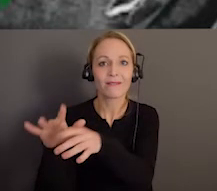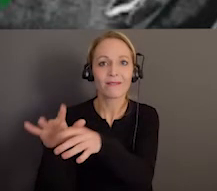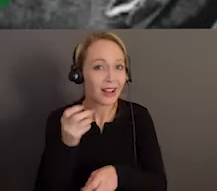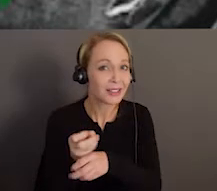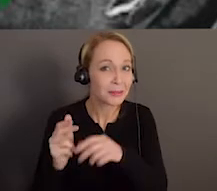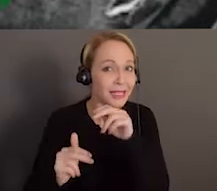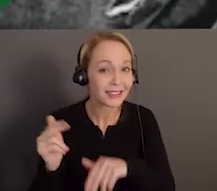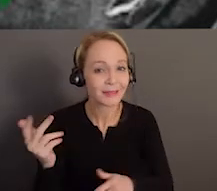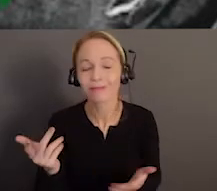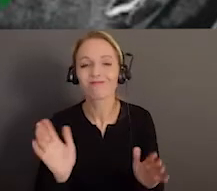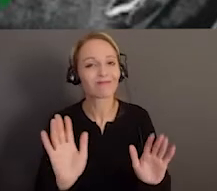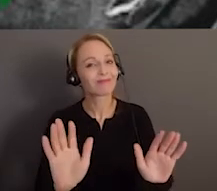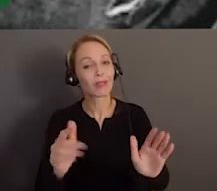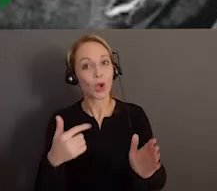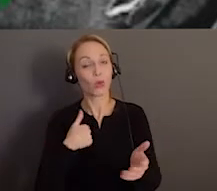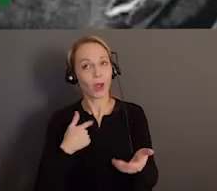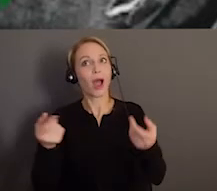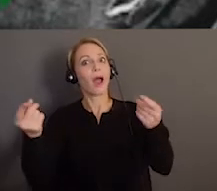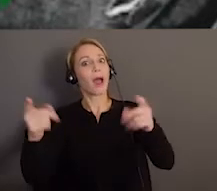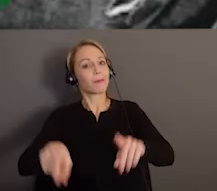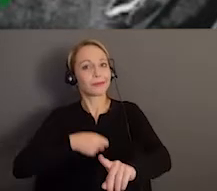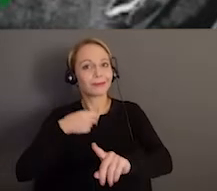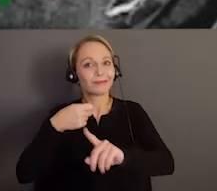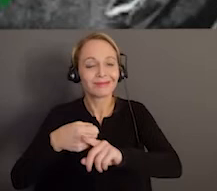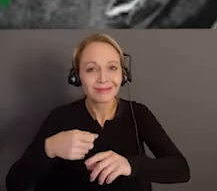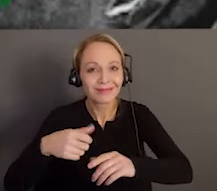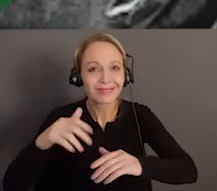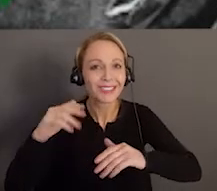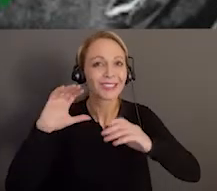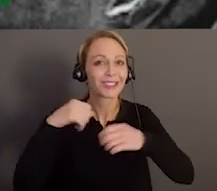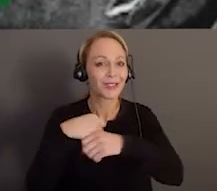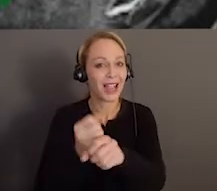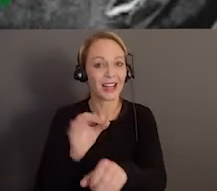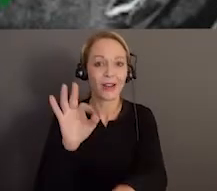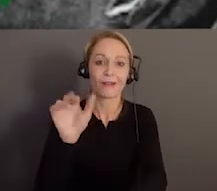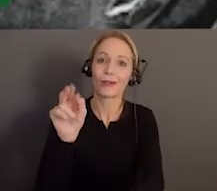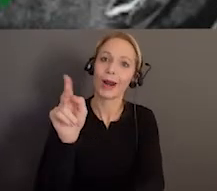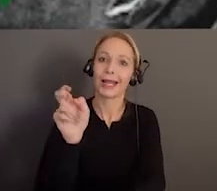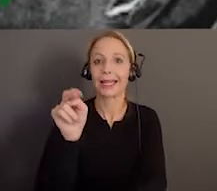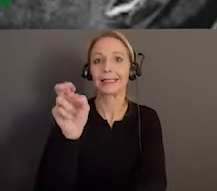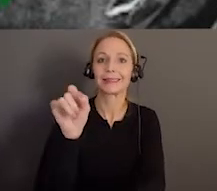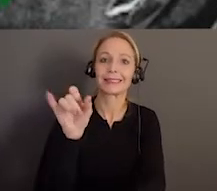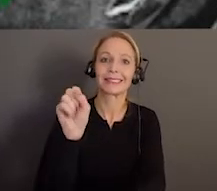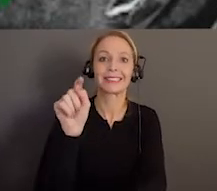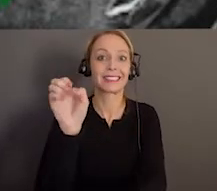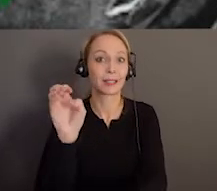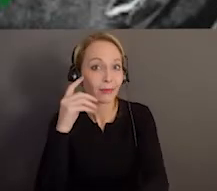HARD TO BUILD. WE HAVE INADVERTENTLY BUILD A FRANKENSYSTEM AS DHARMESH